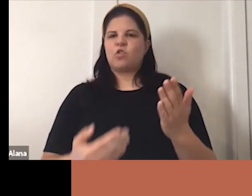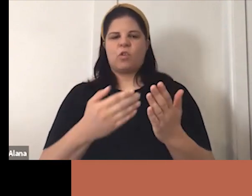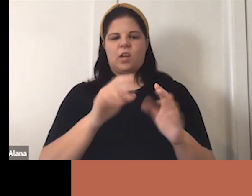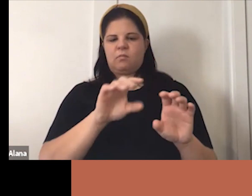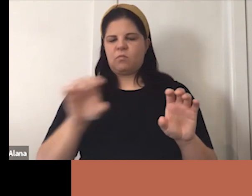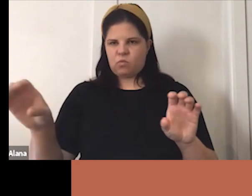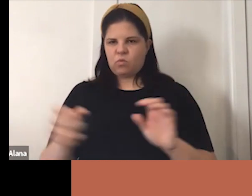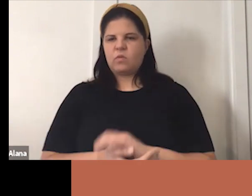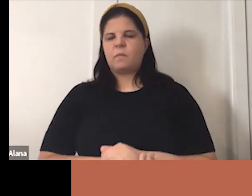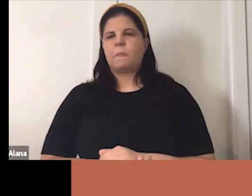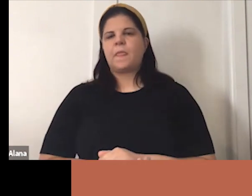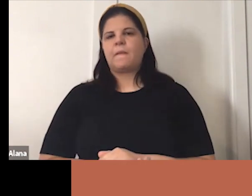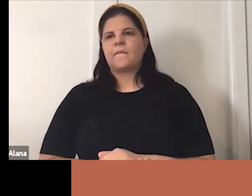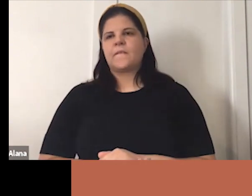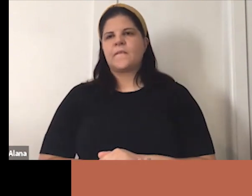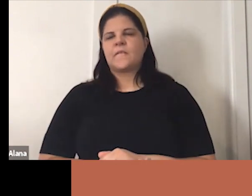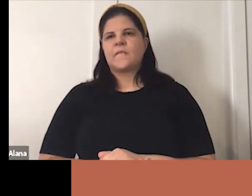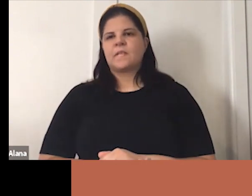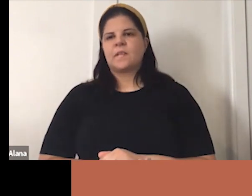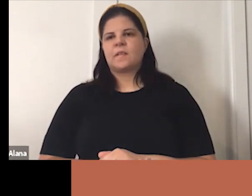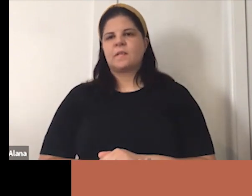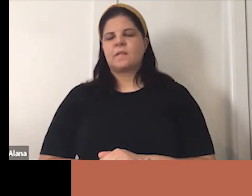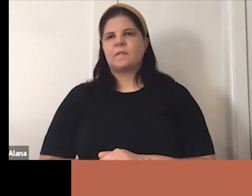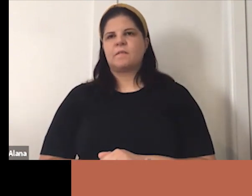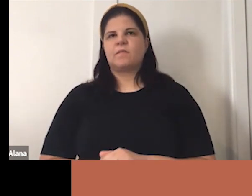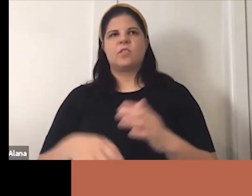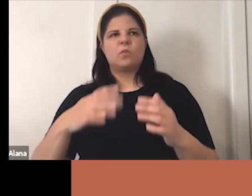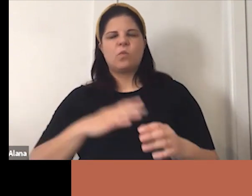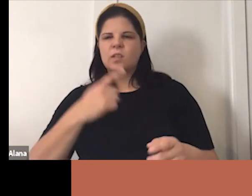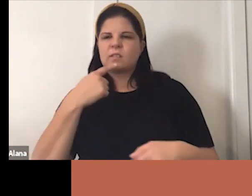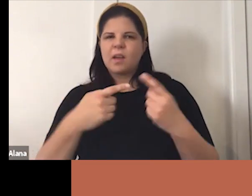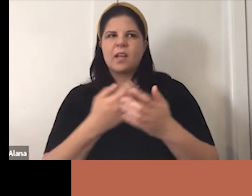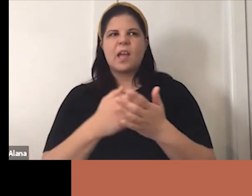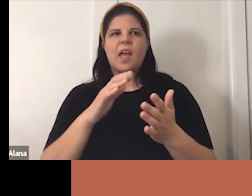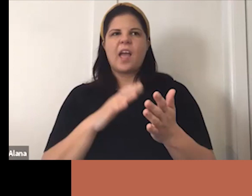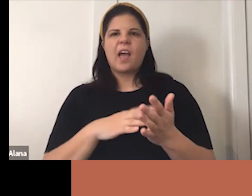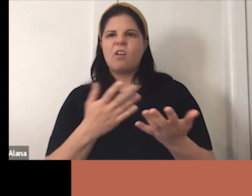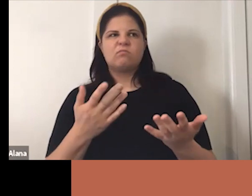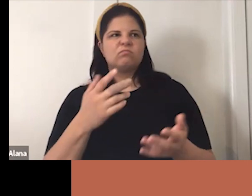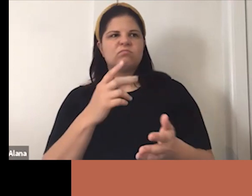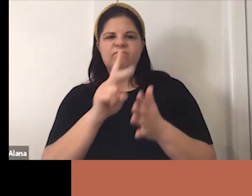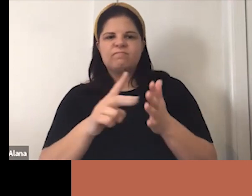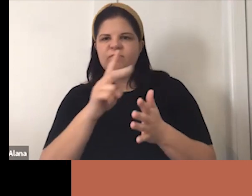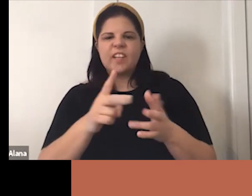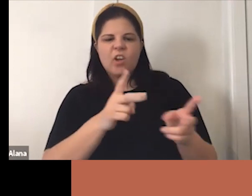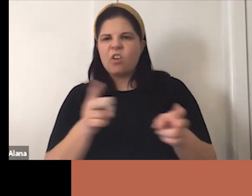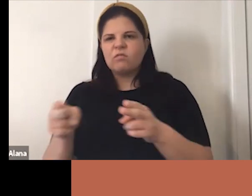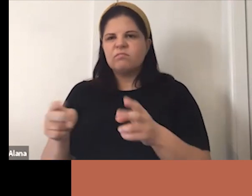So that we could walk through how to capture the video artwork.